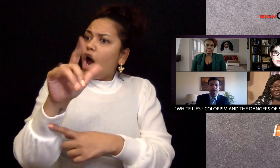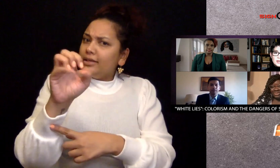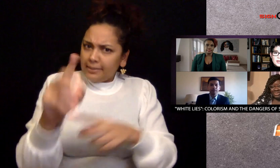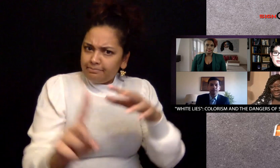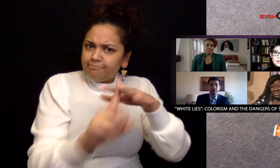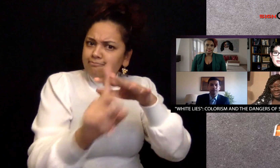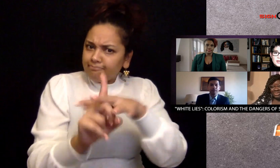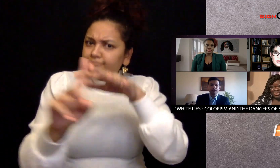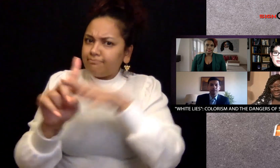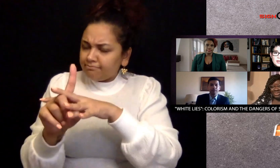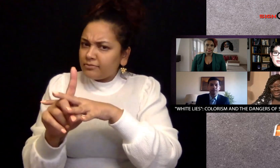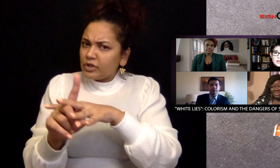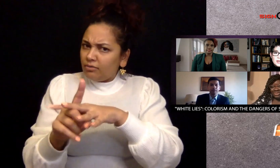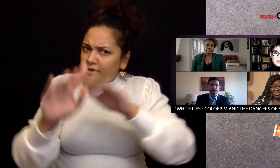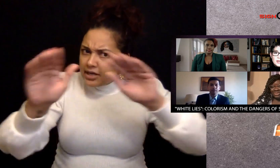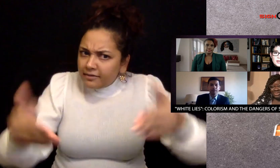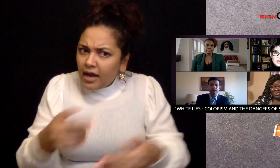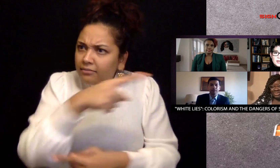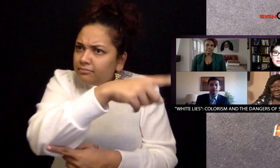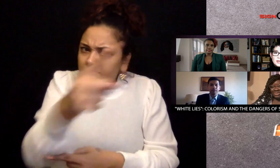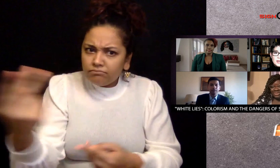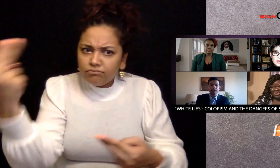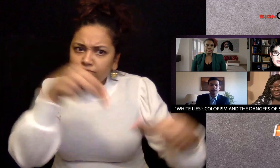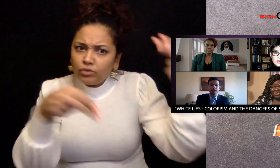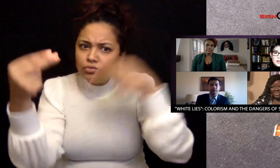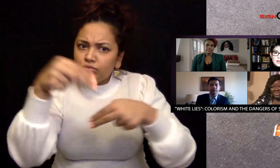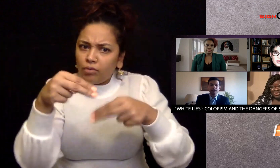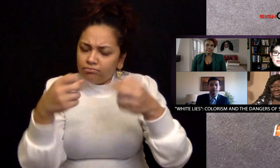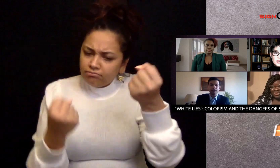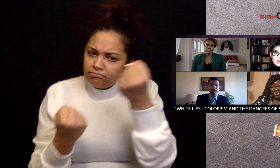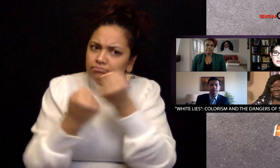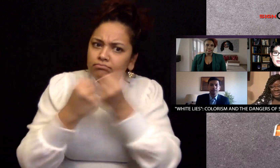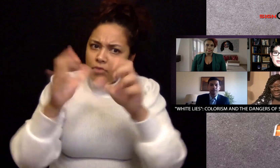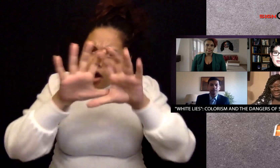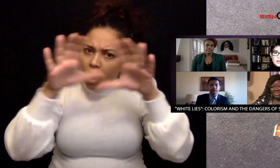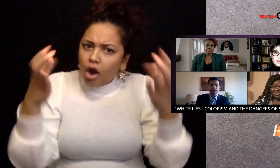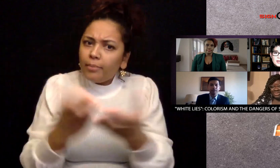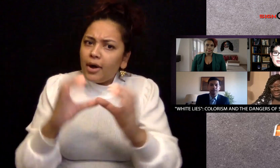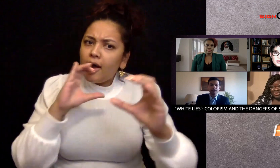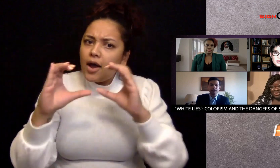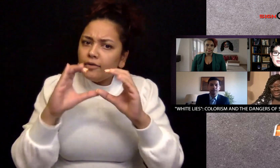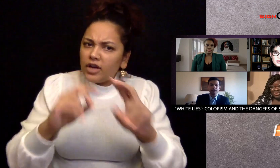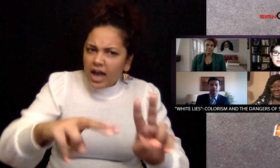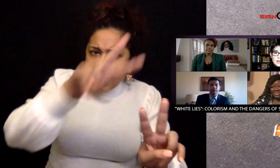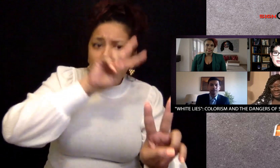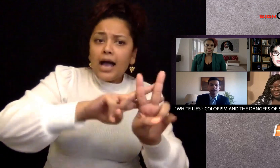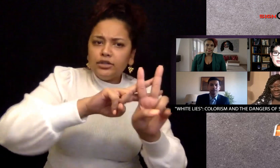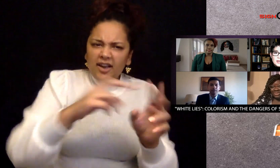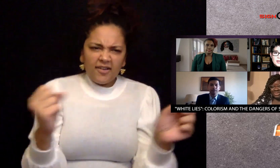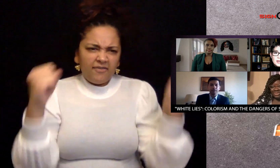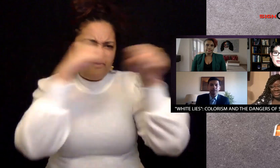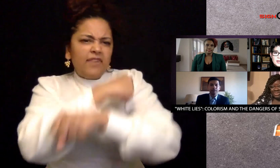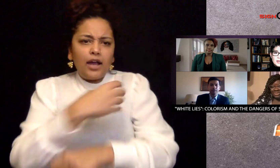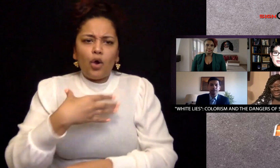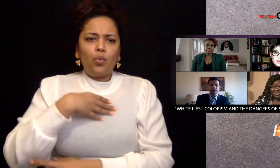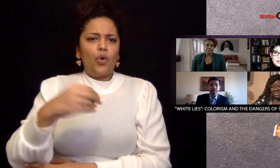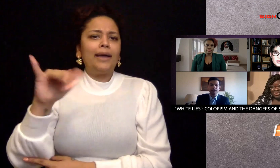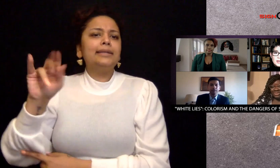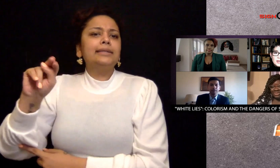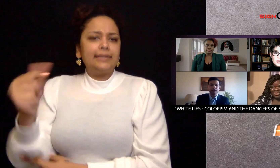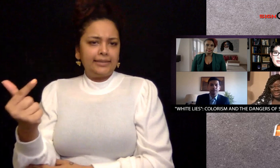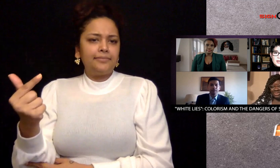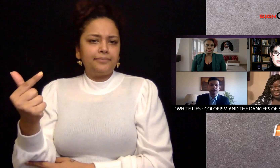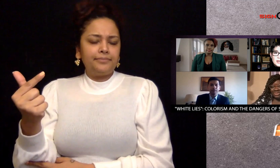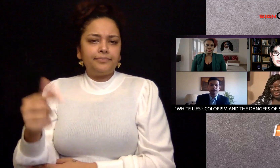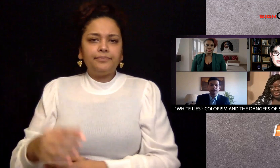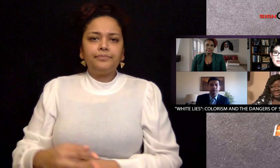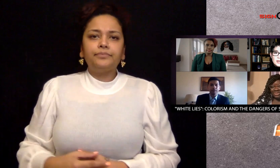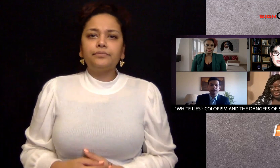of colorism and invite others to join the global conversation using the hashtag fighting